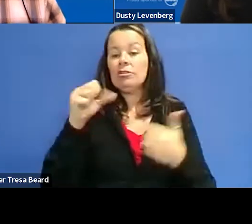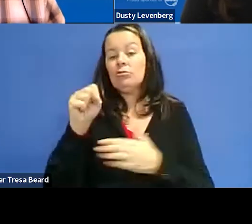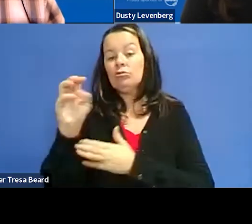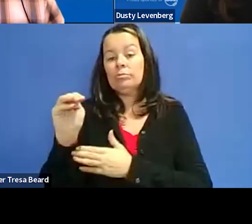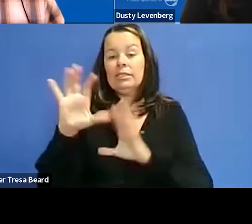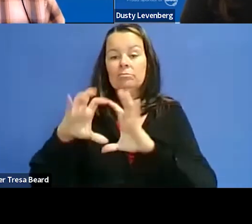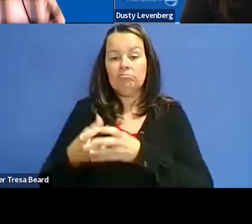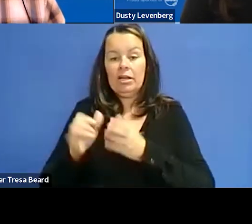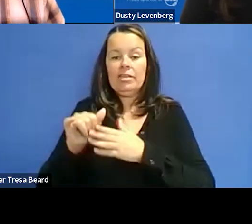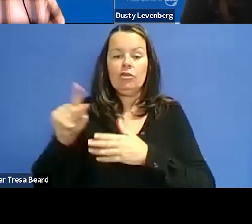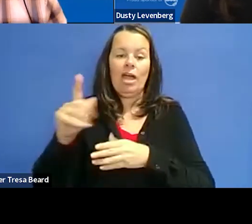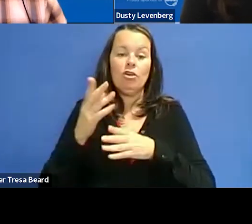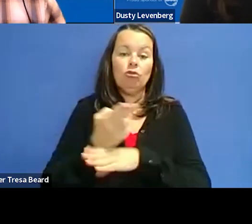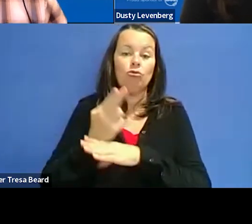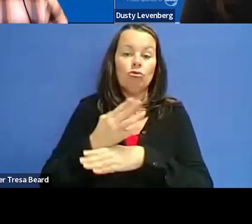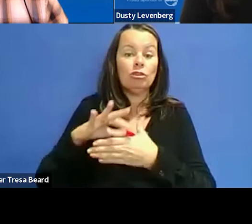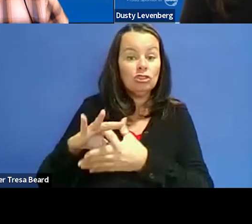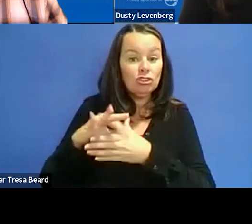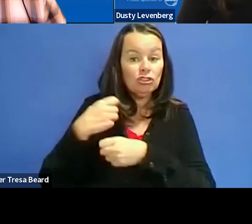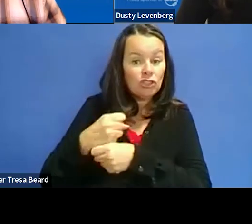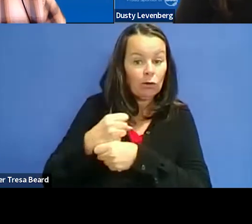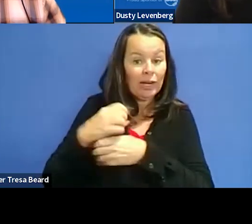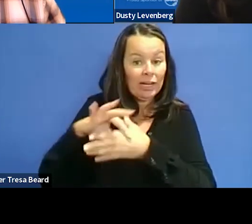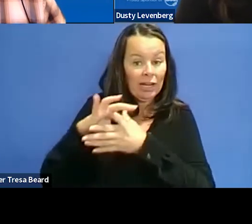generated con at the present time and they could upload images without alt text.